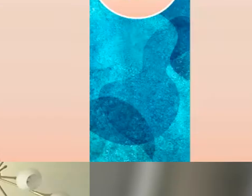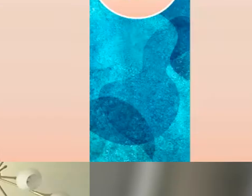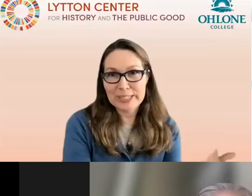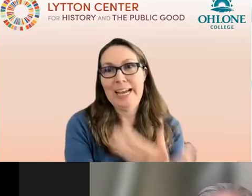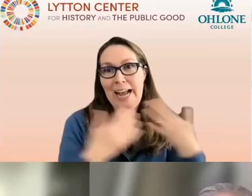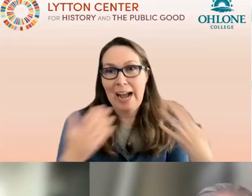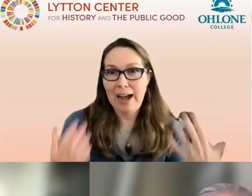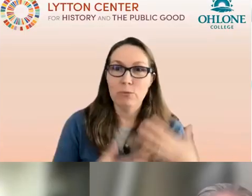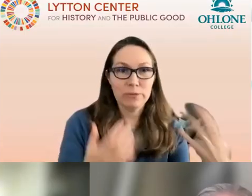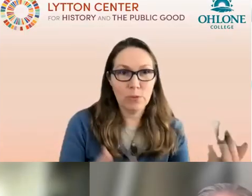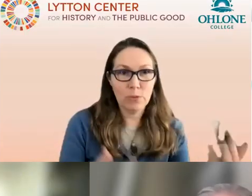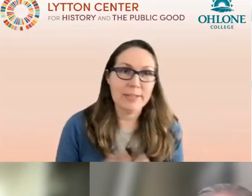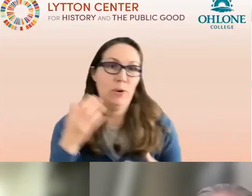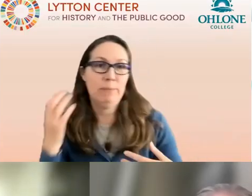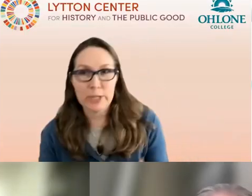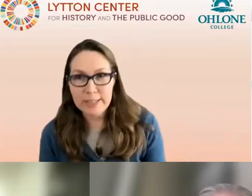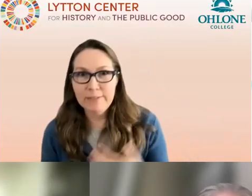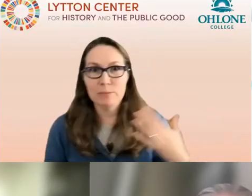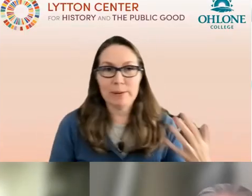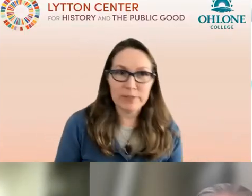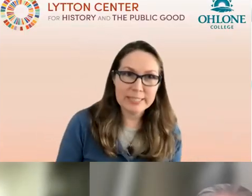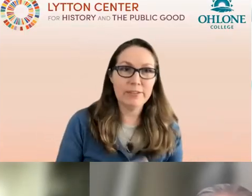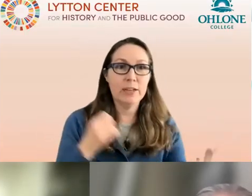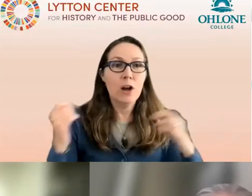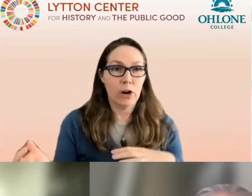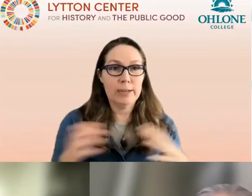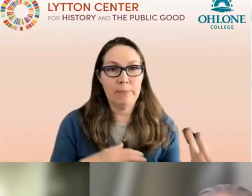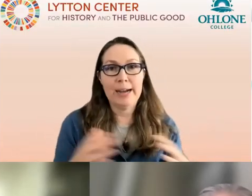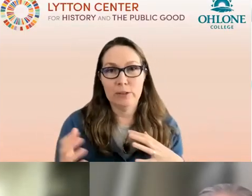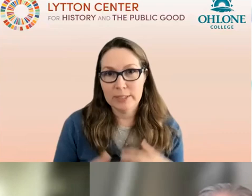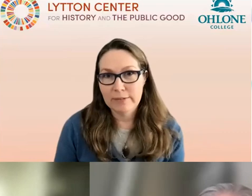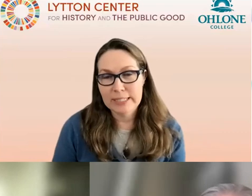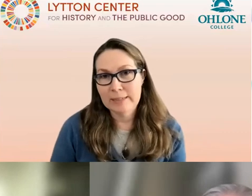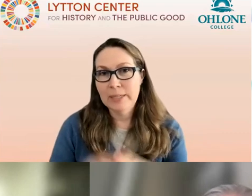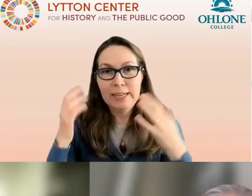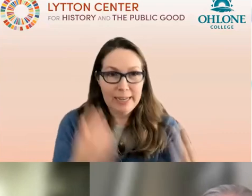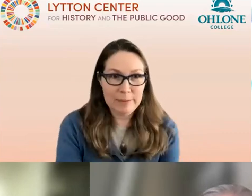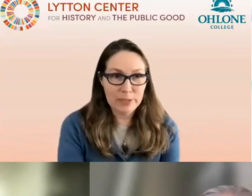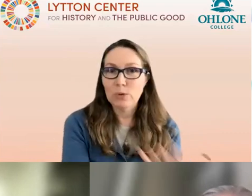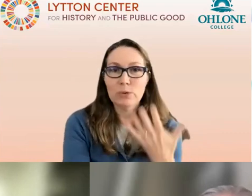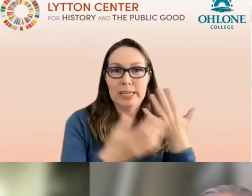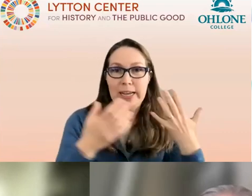Mia's looking at how reforms like Prop 47 and Prop 57 are impacting recidivism. Amy,